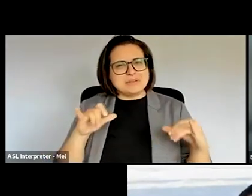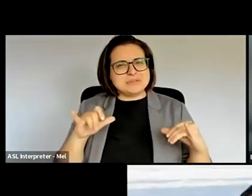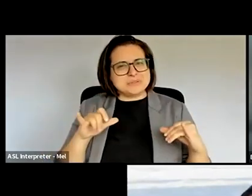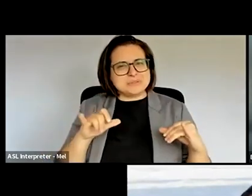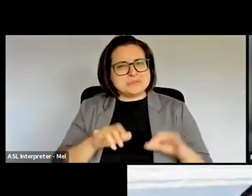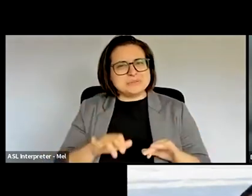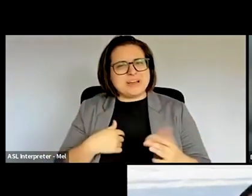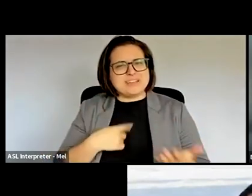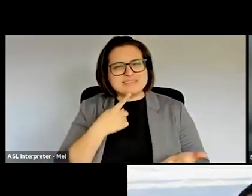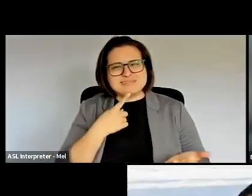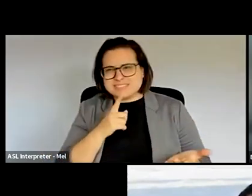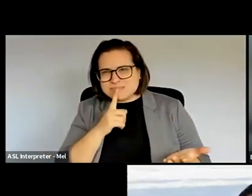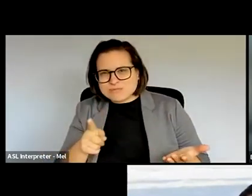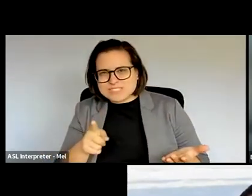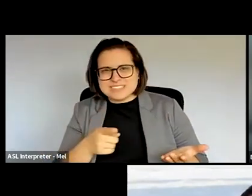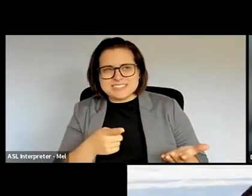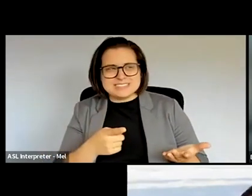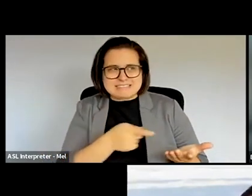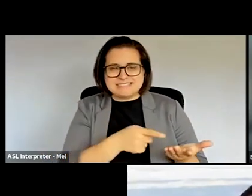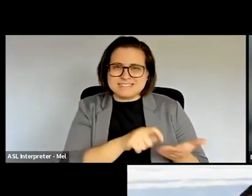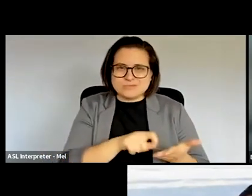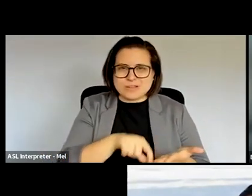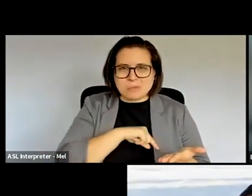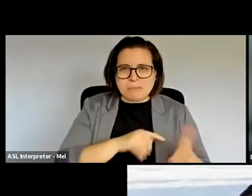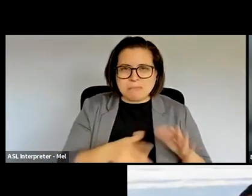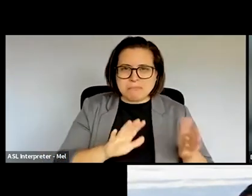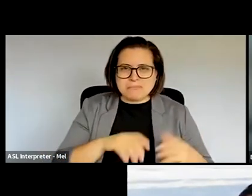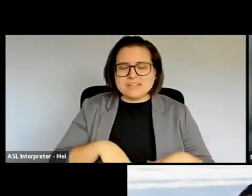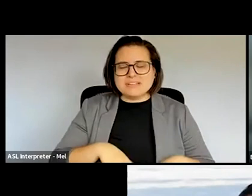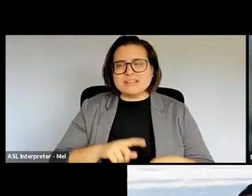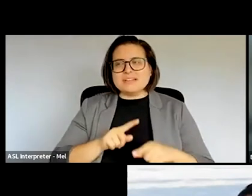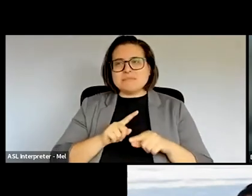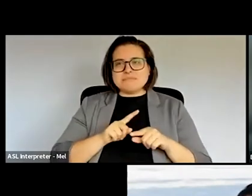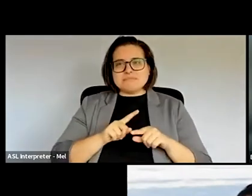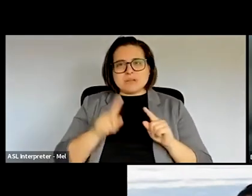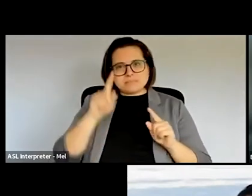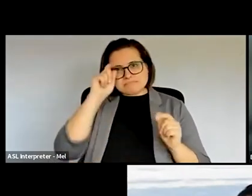disappointed in the writing quality but but you can imagine right now there's just a generic --